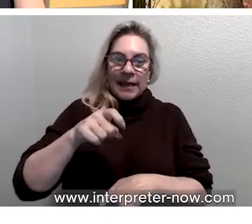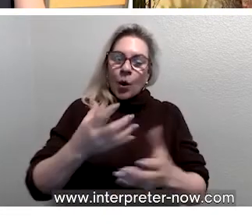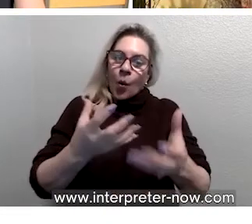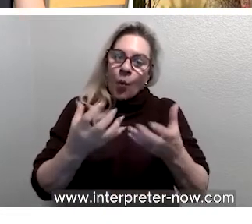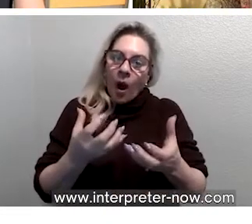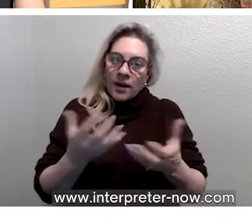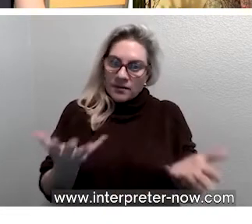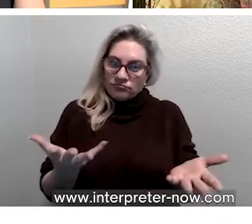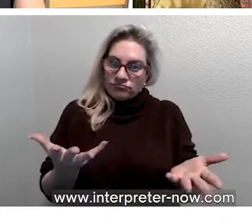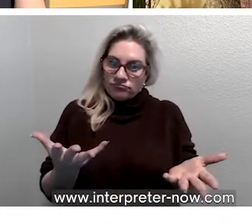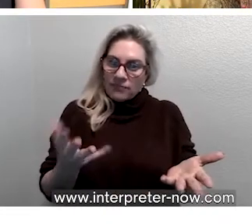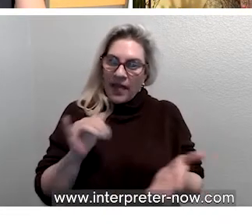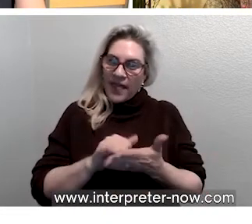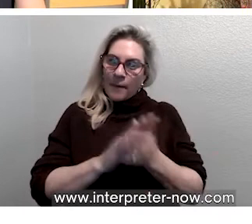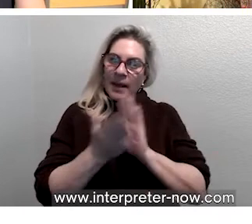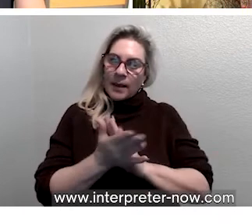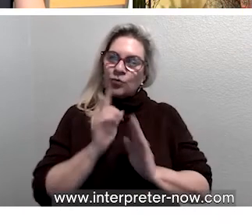Absolutely.